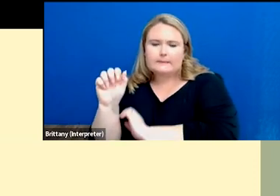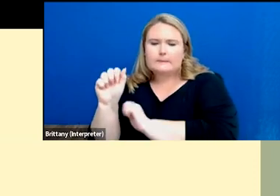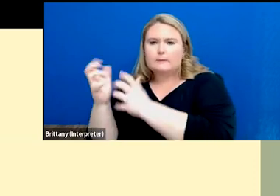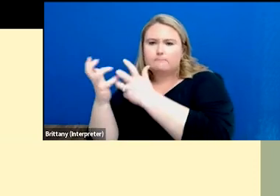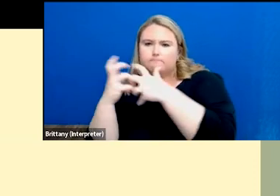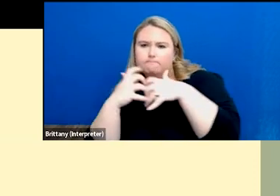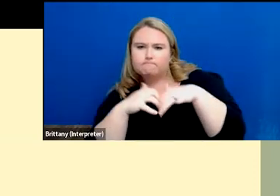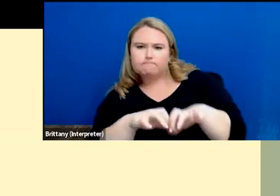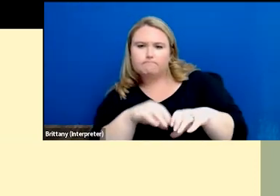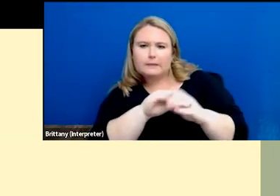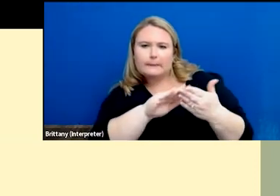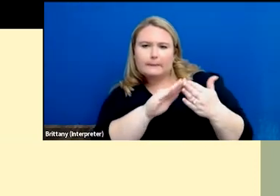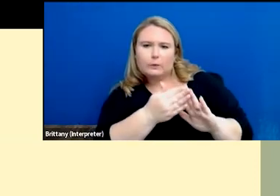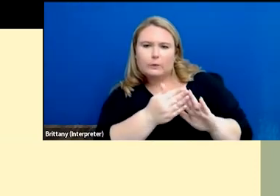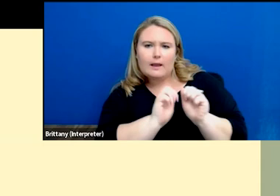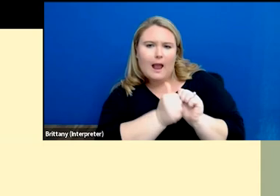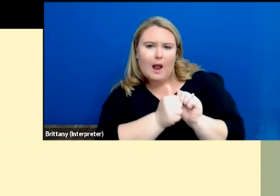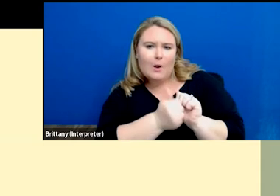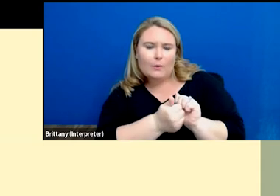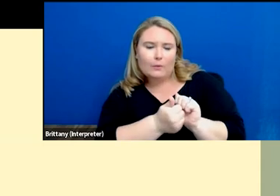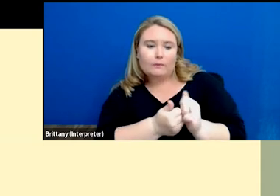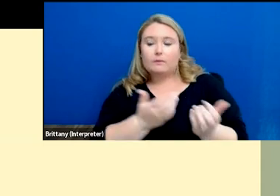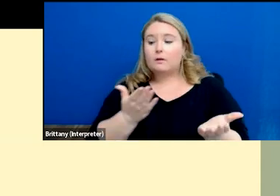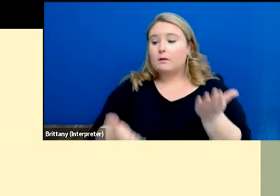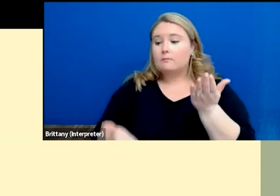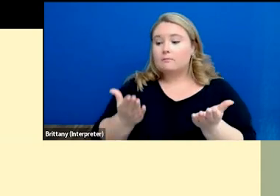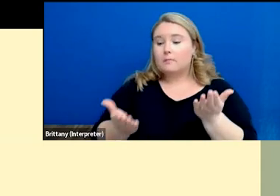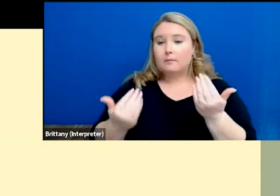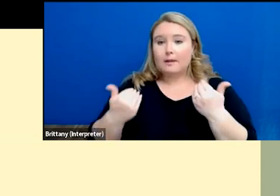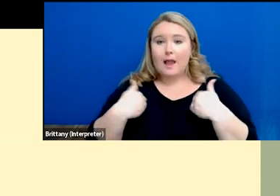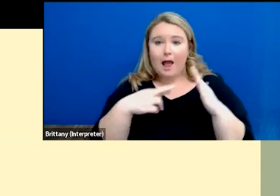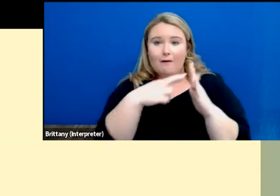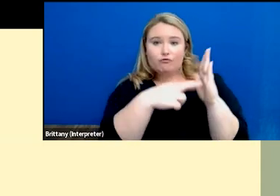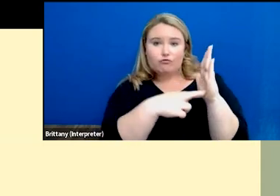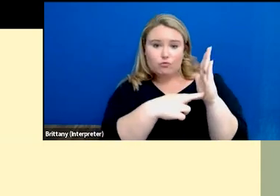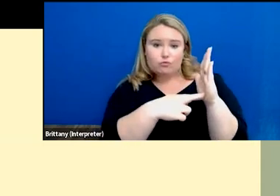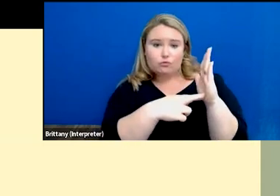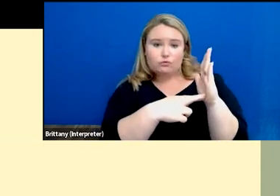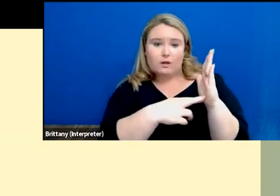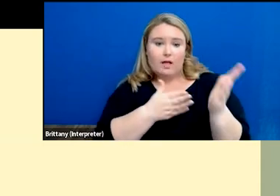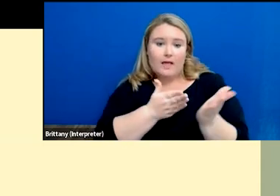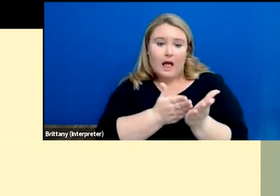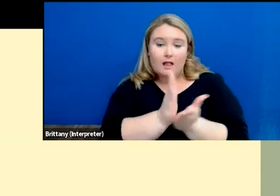that let three unrelated people live together in an apartment so that people